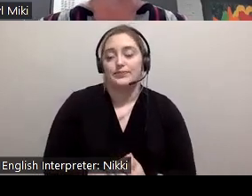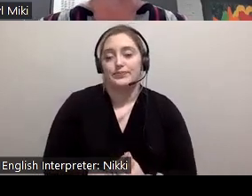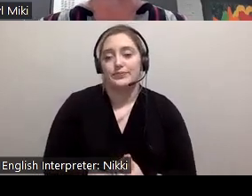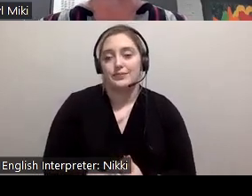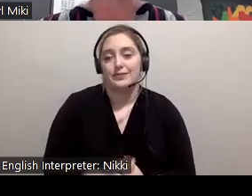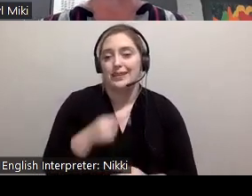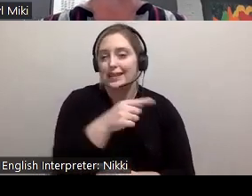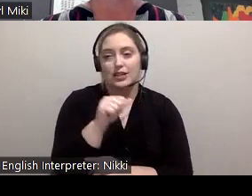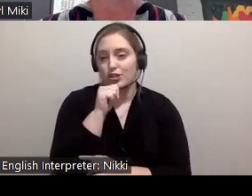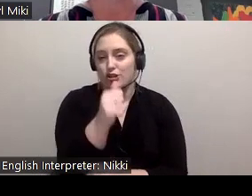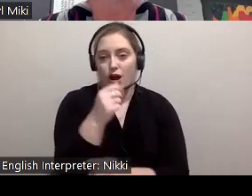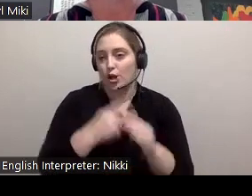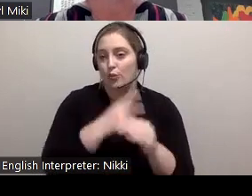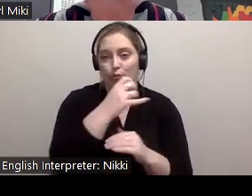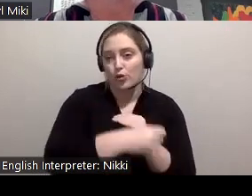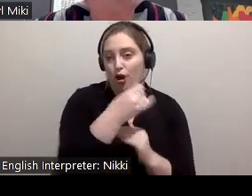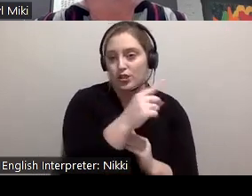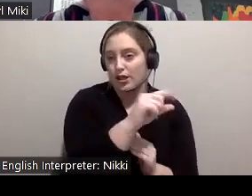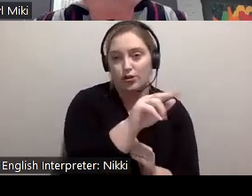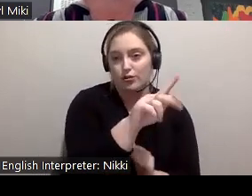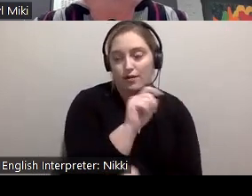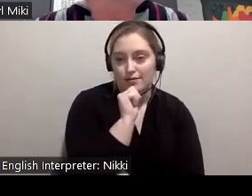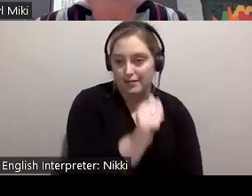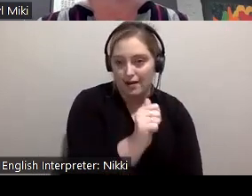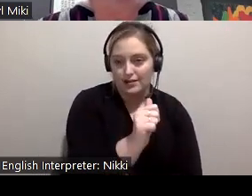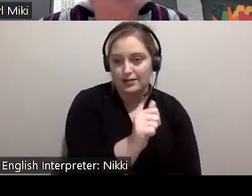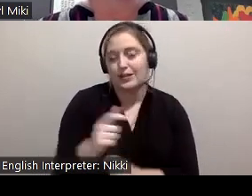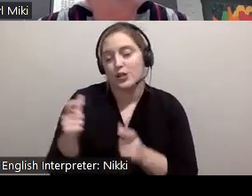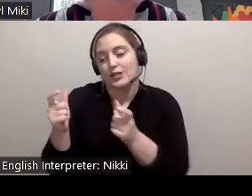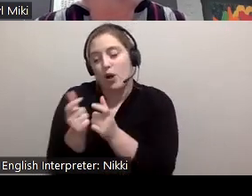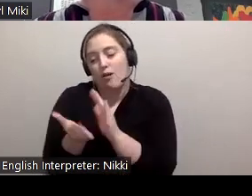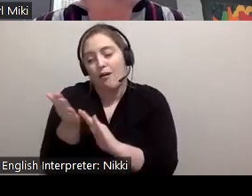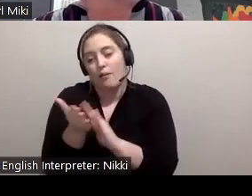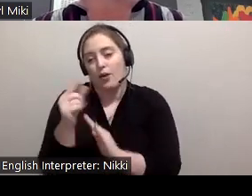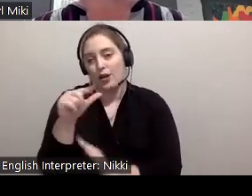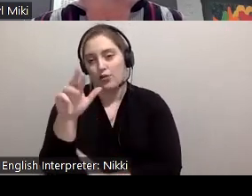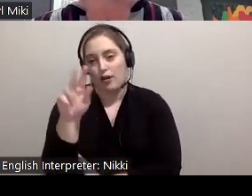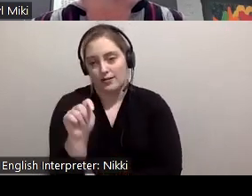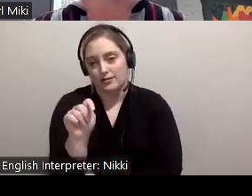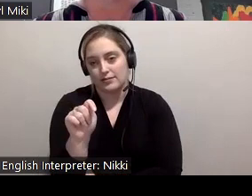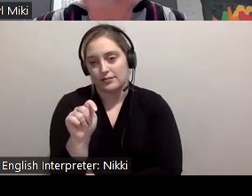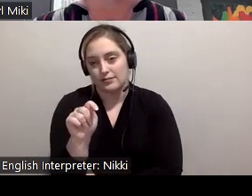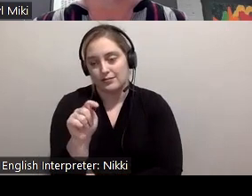grant. It is in effect a small operating grant and it supports